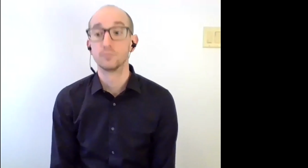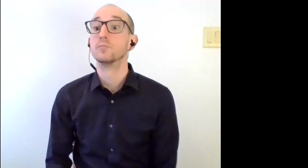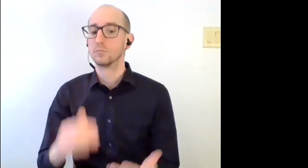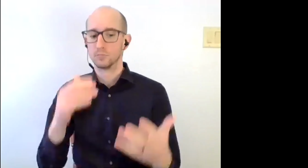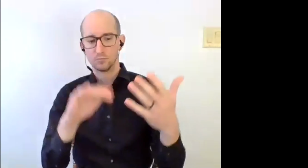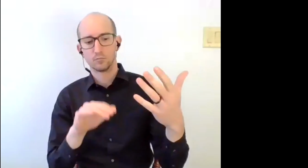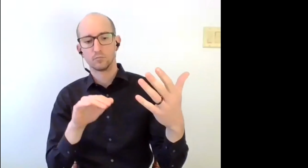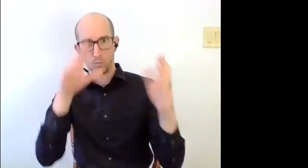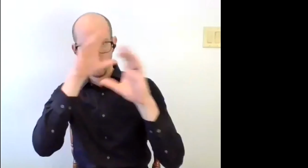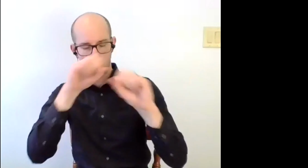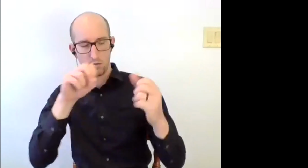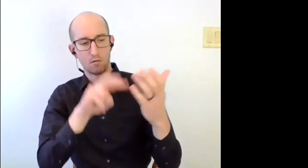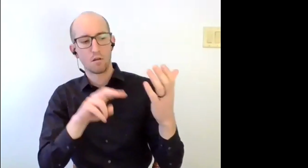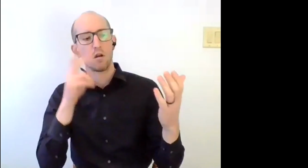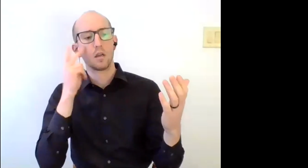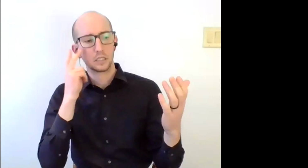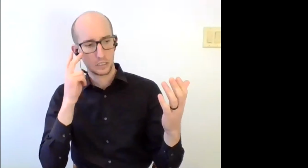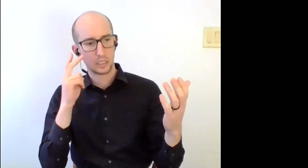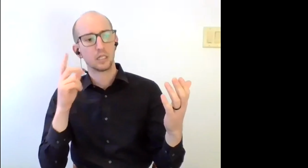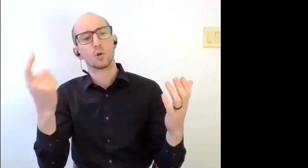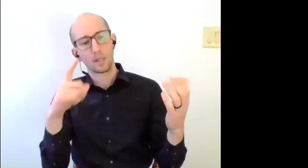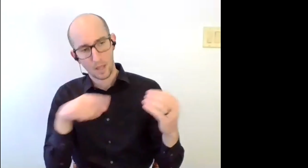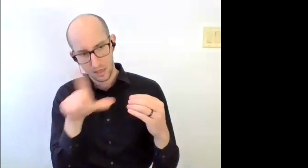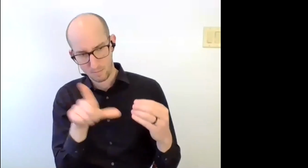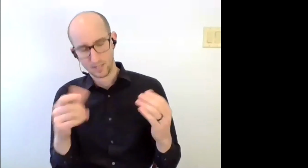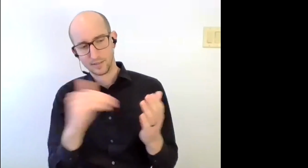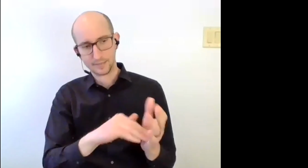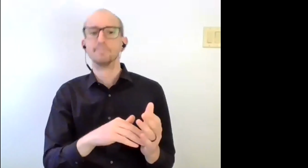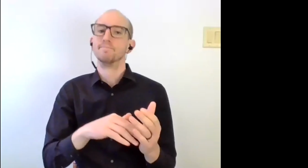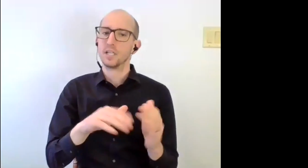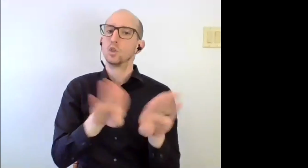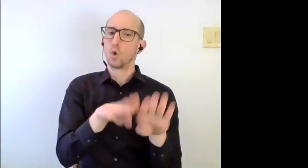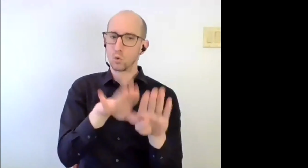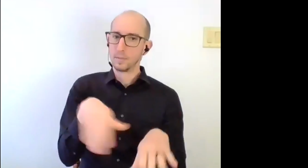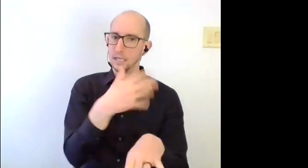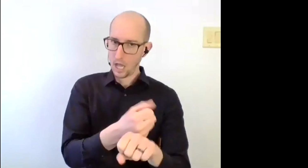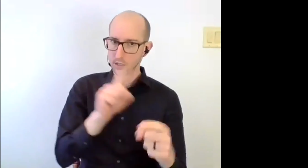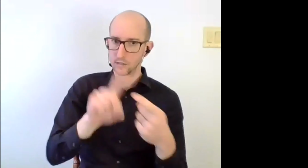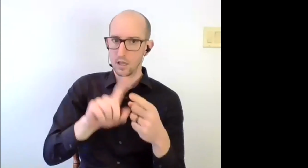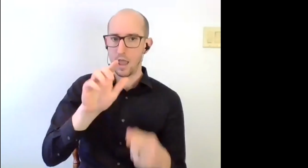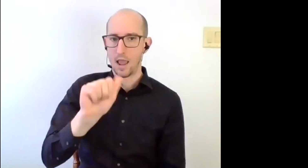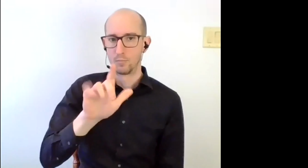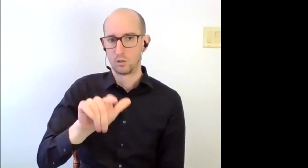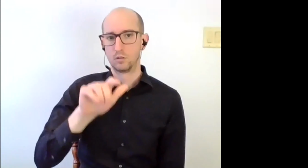» Okay.